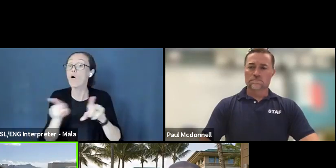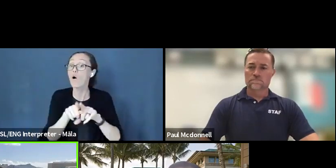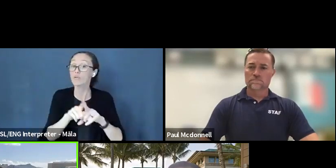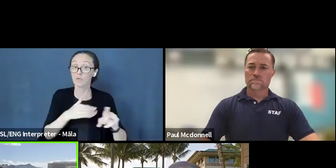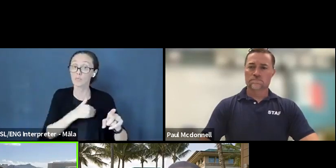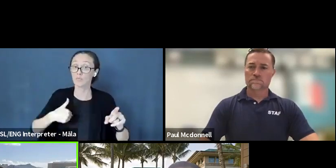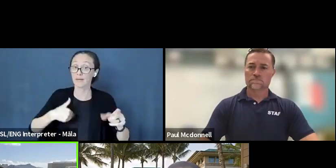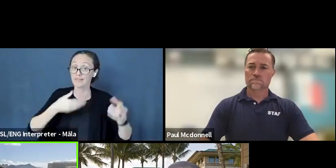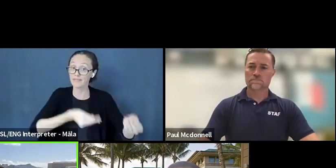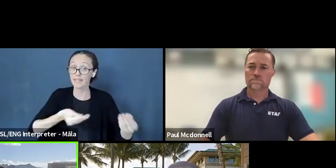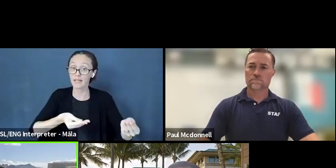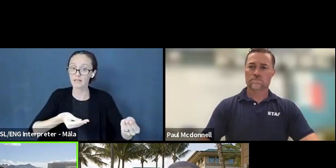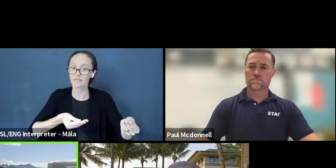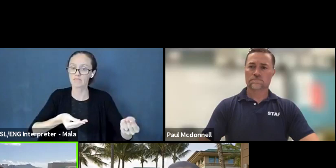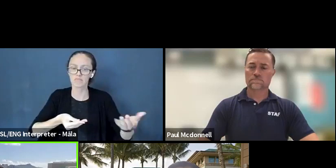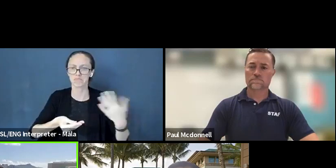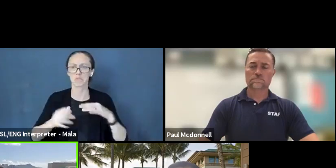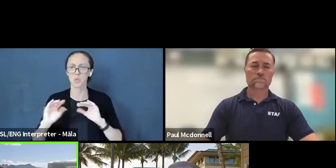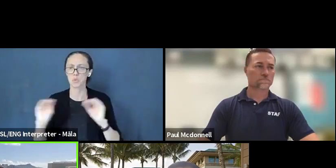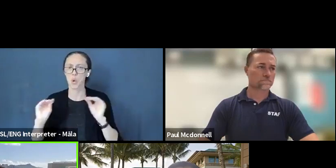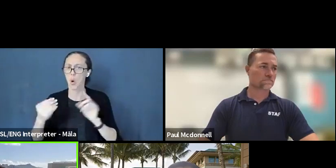No effect on mother or baby.